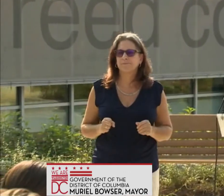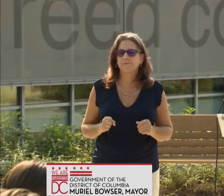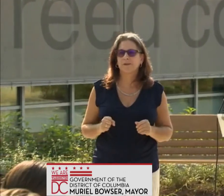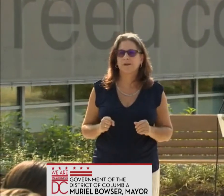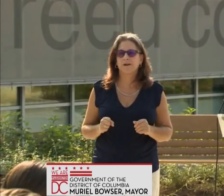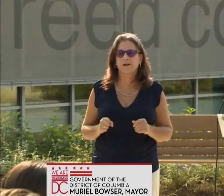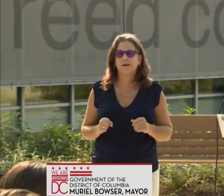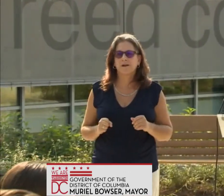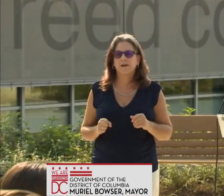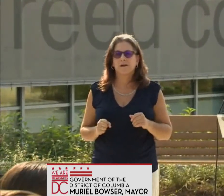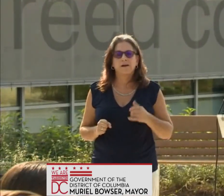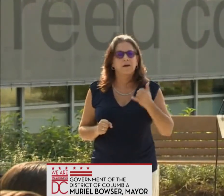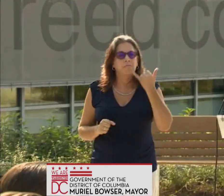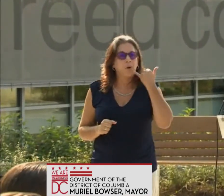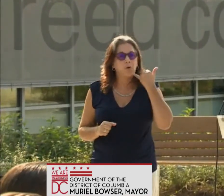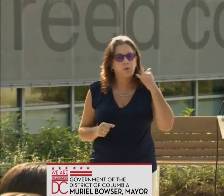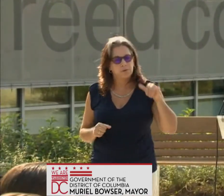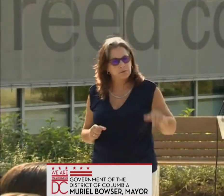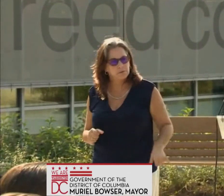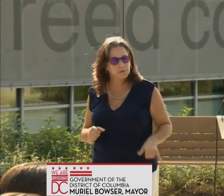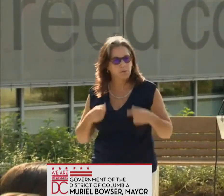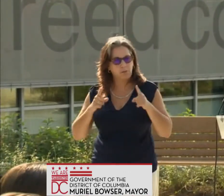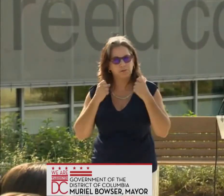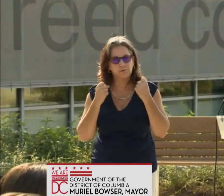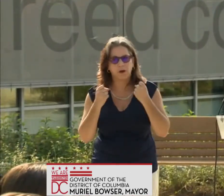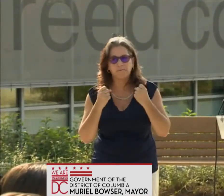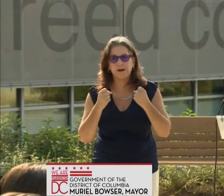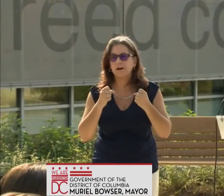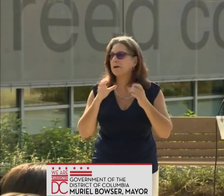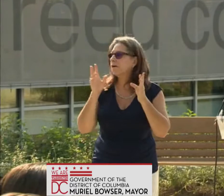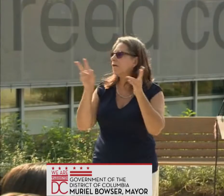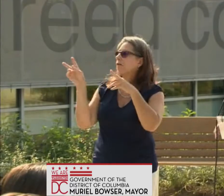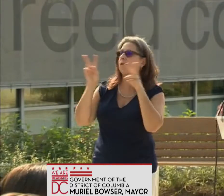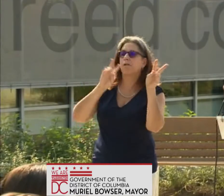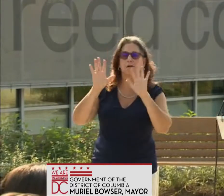would distract you from seeing one of our children getting to school I also